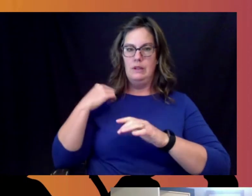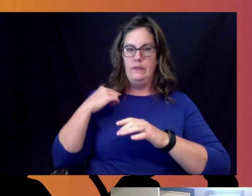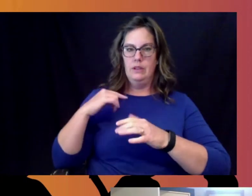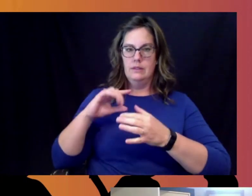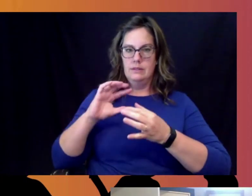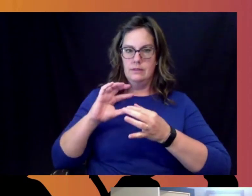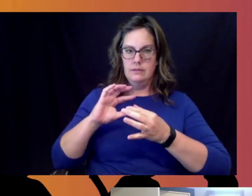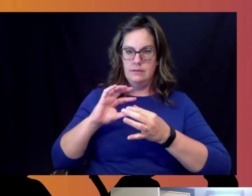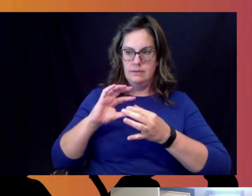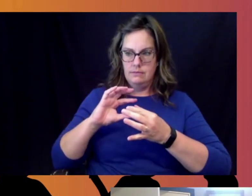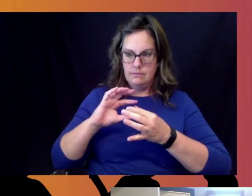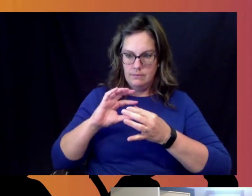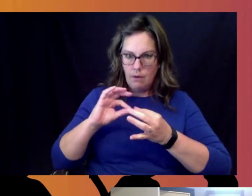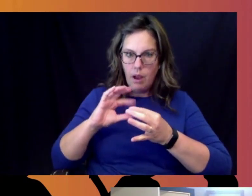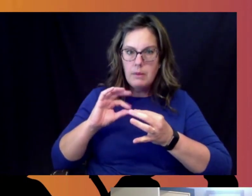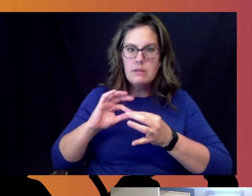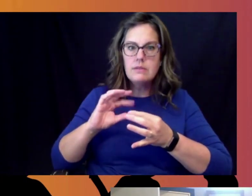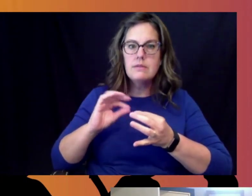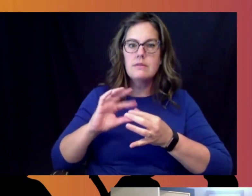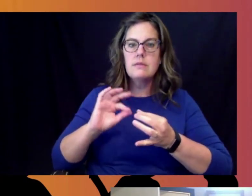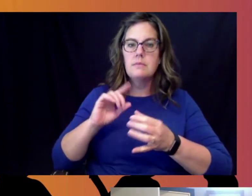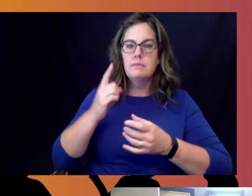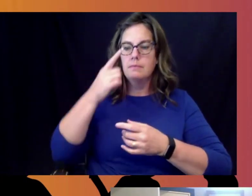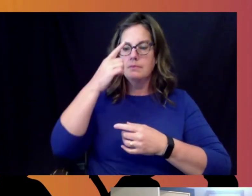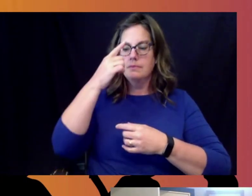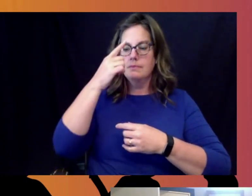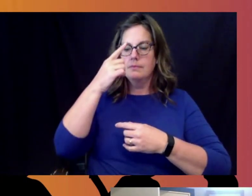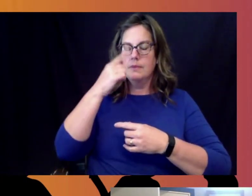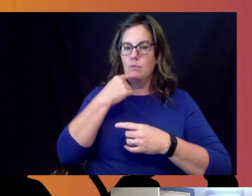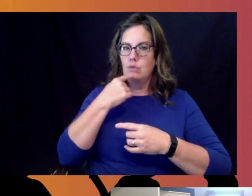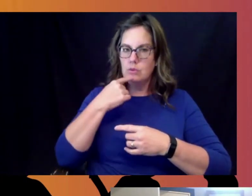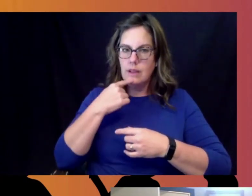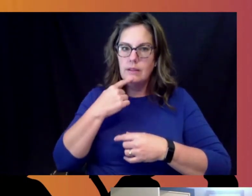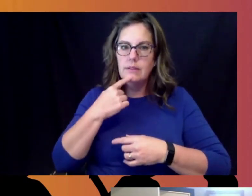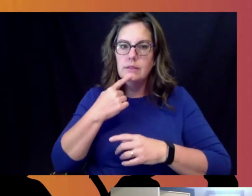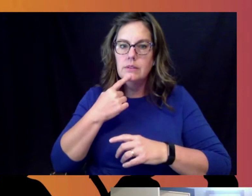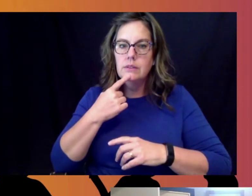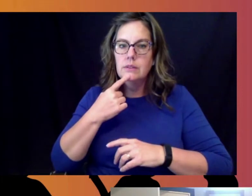the global black lives matter network i did want to name that black lives matter